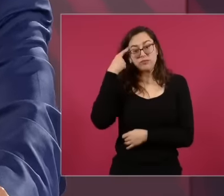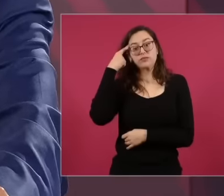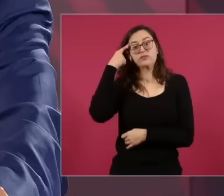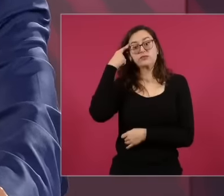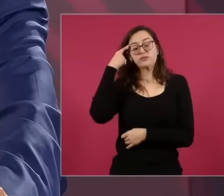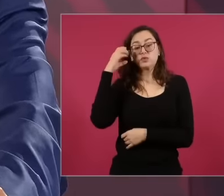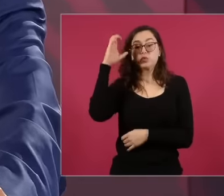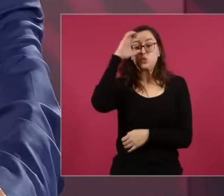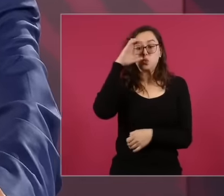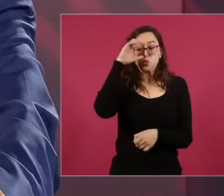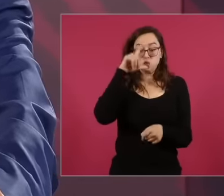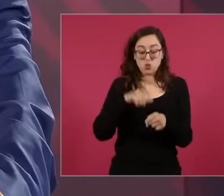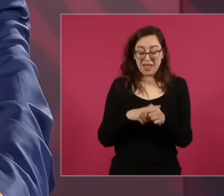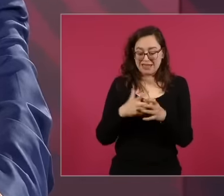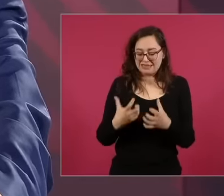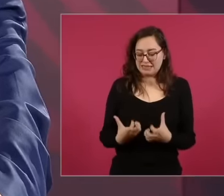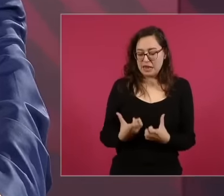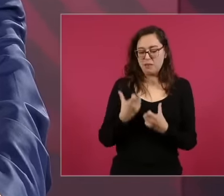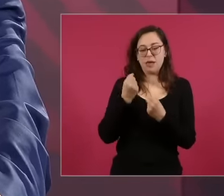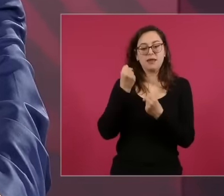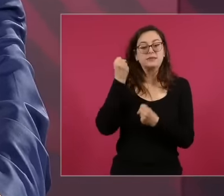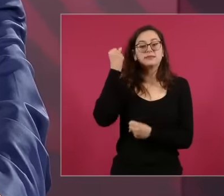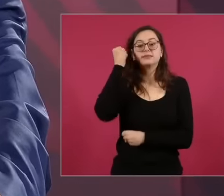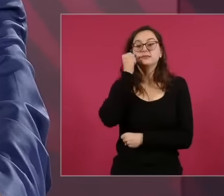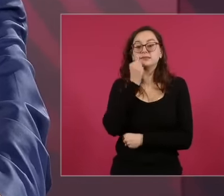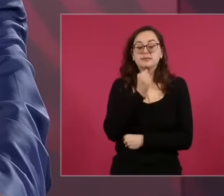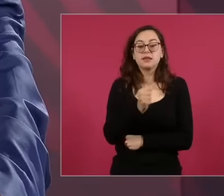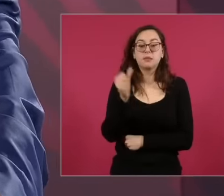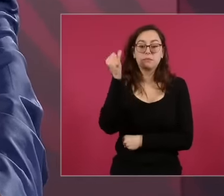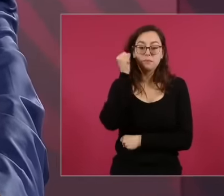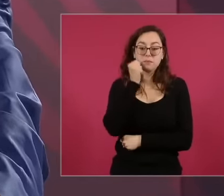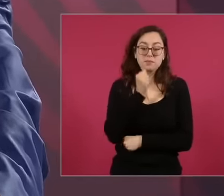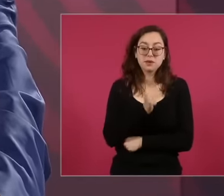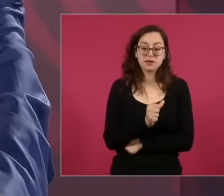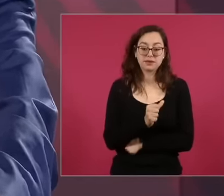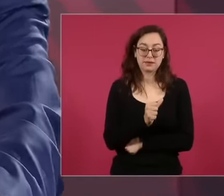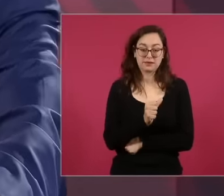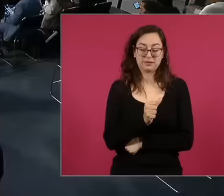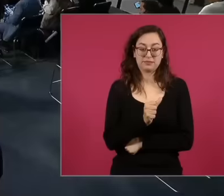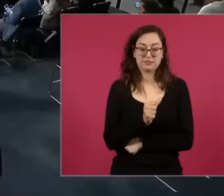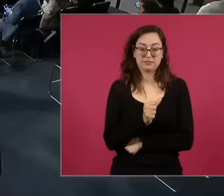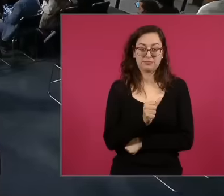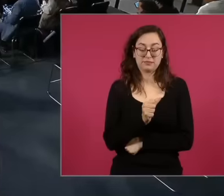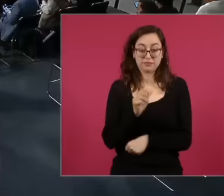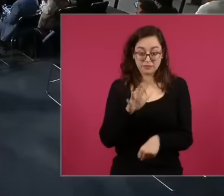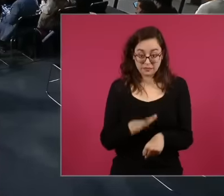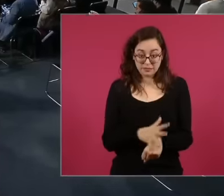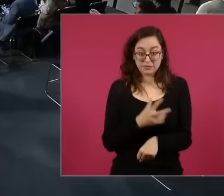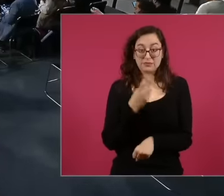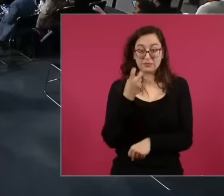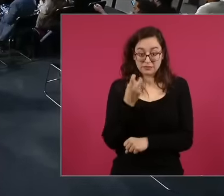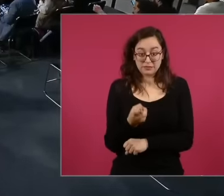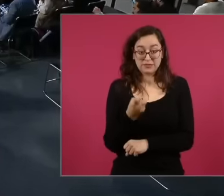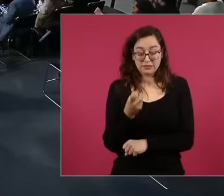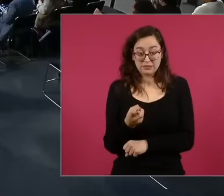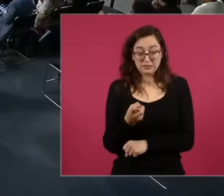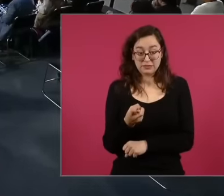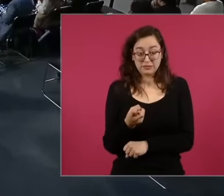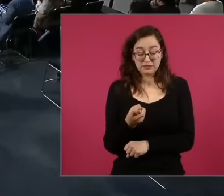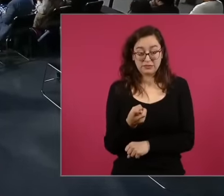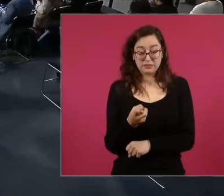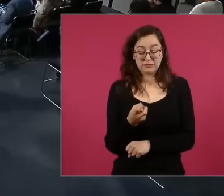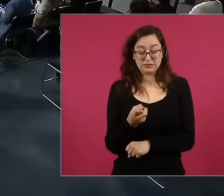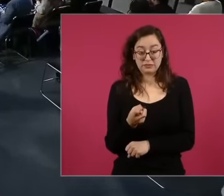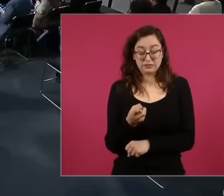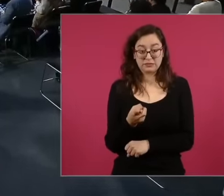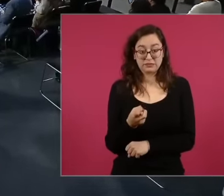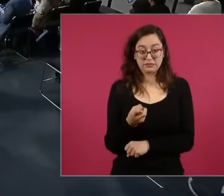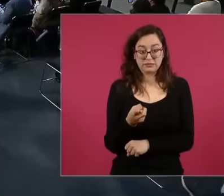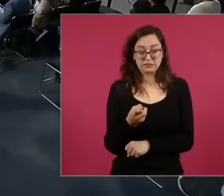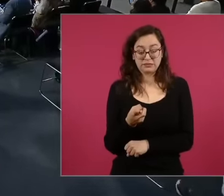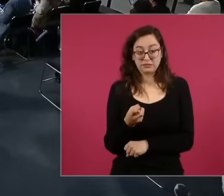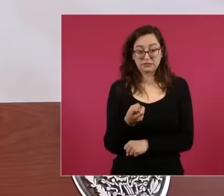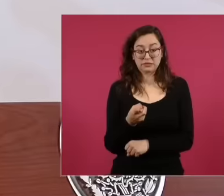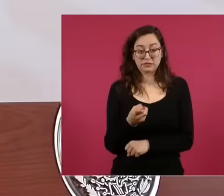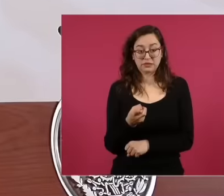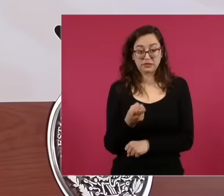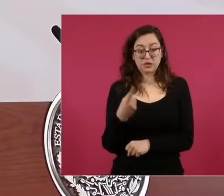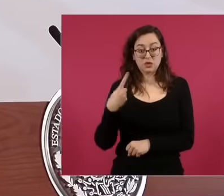saved us and for the same reason like never before We must renounce our origins,